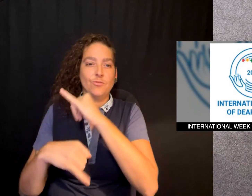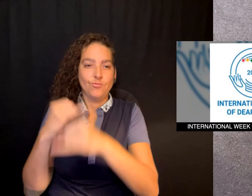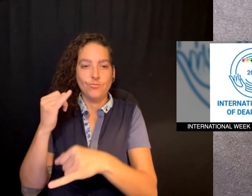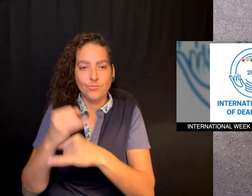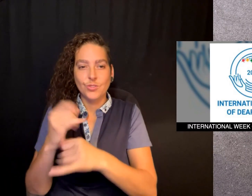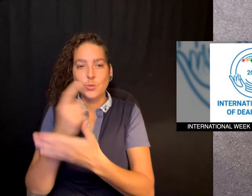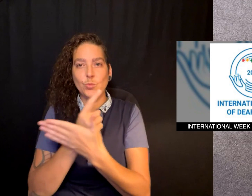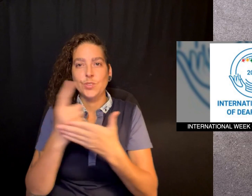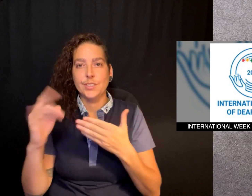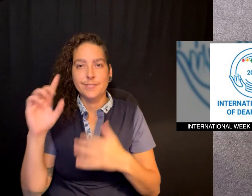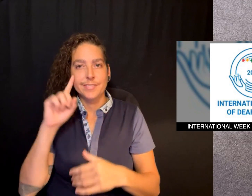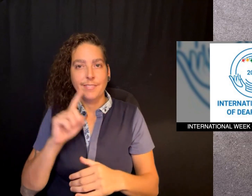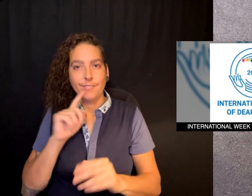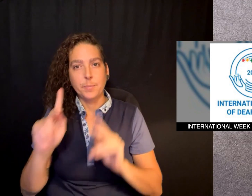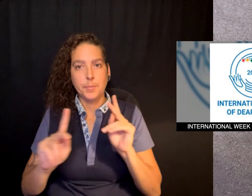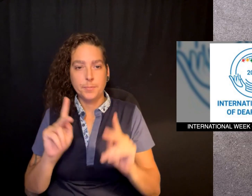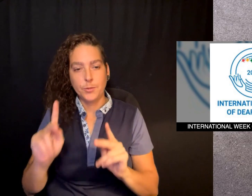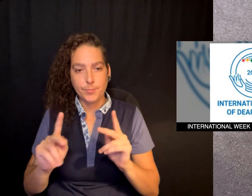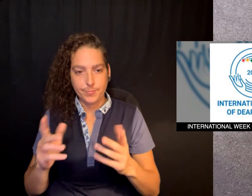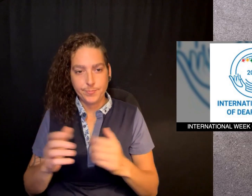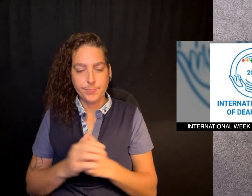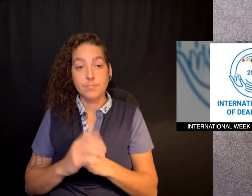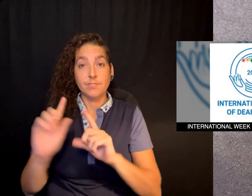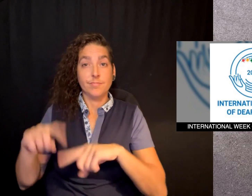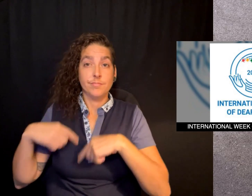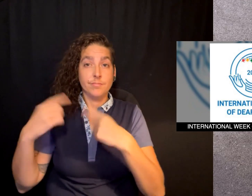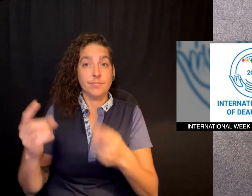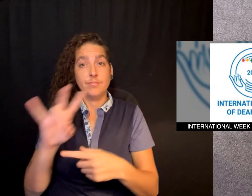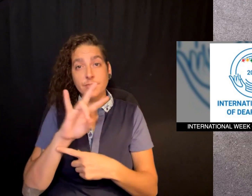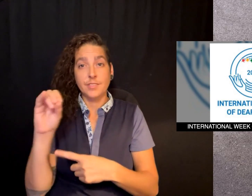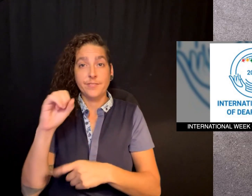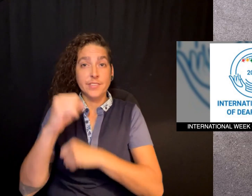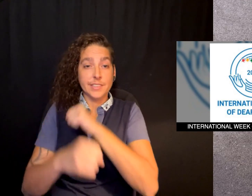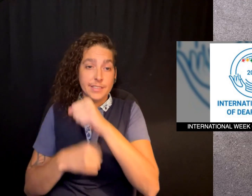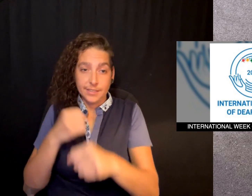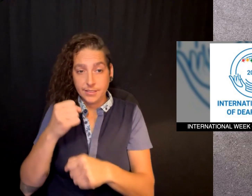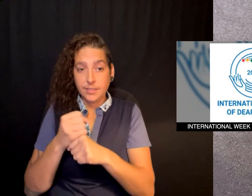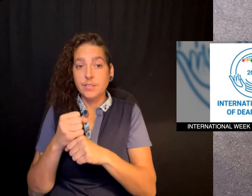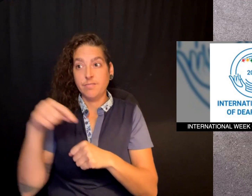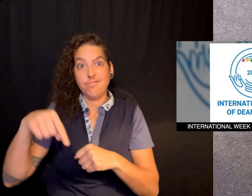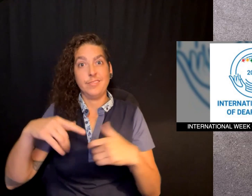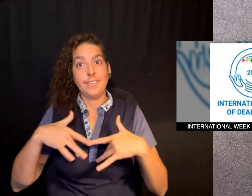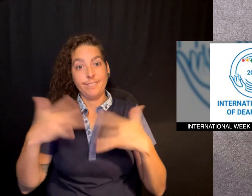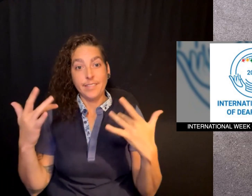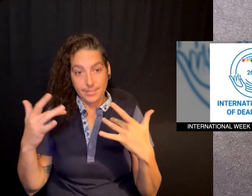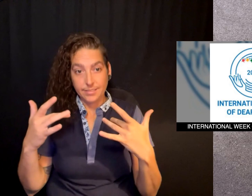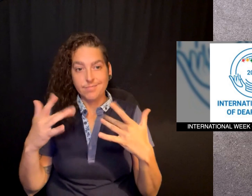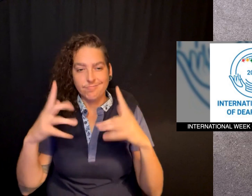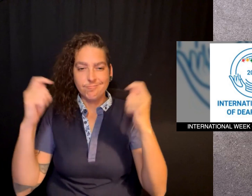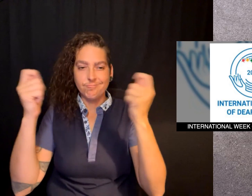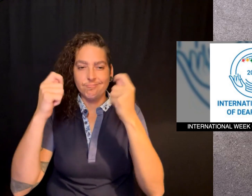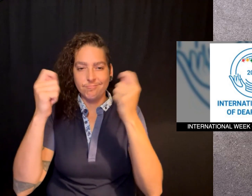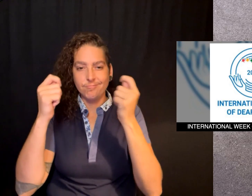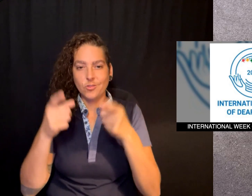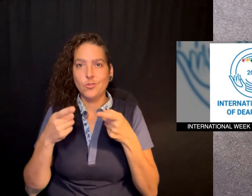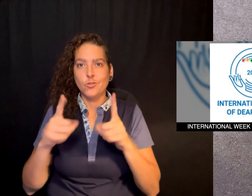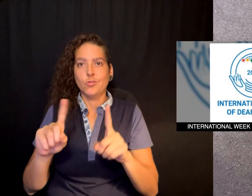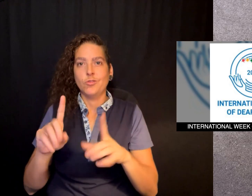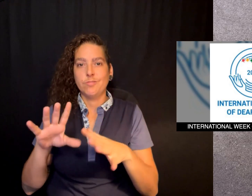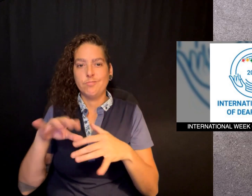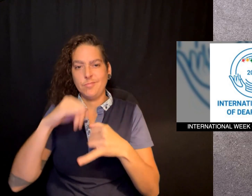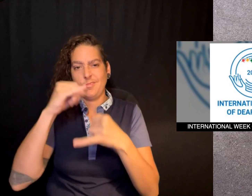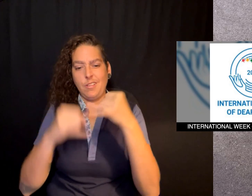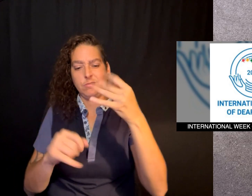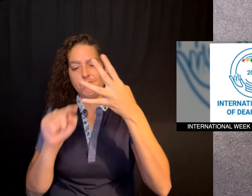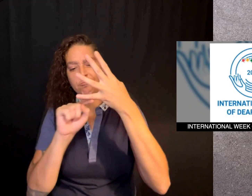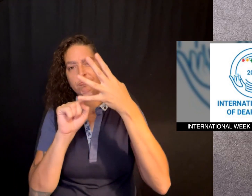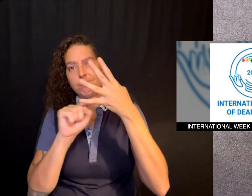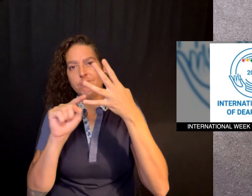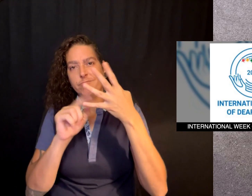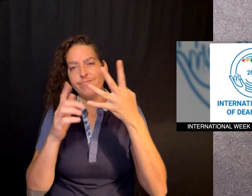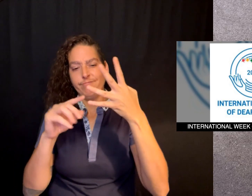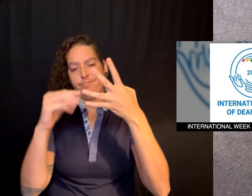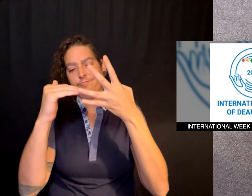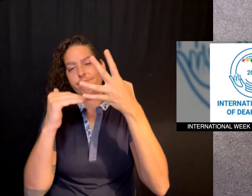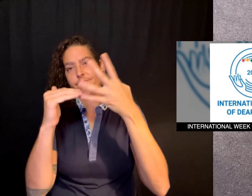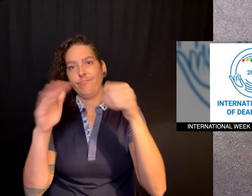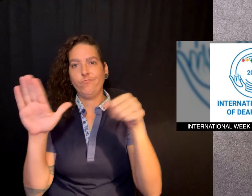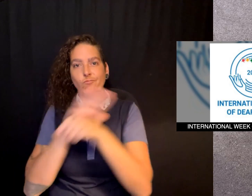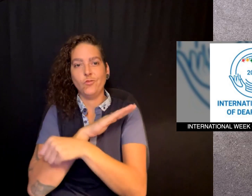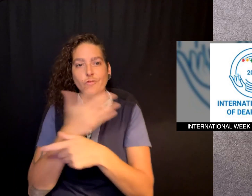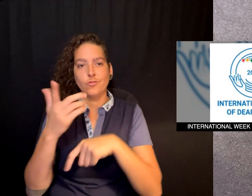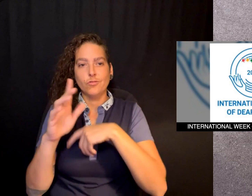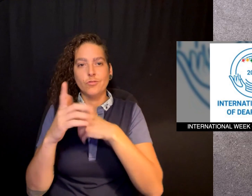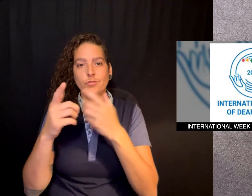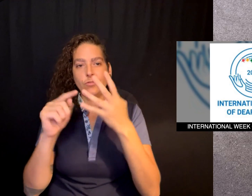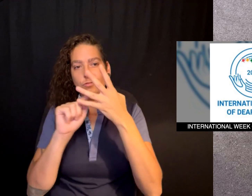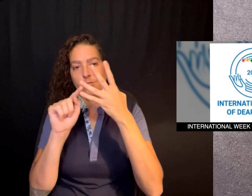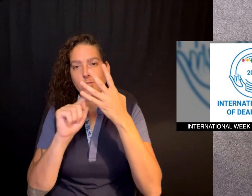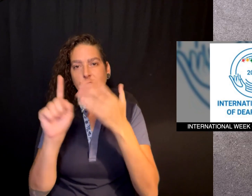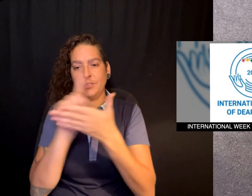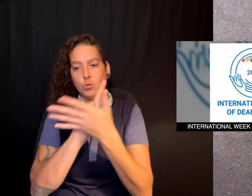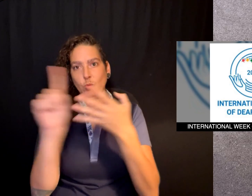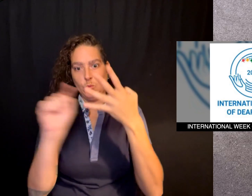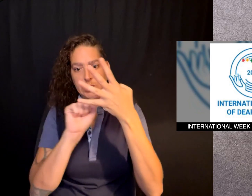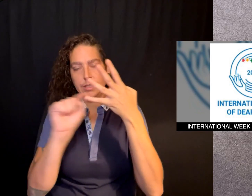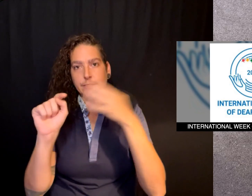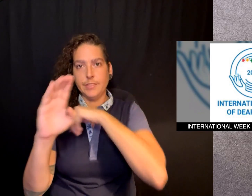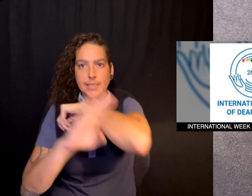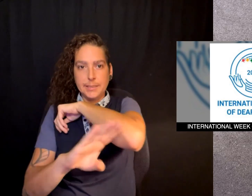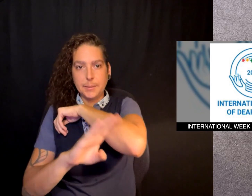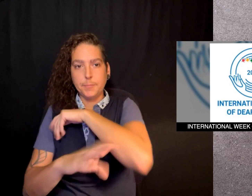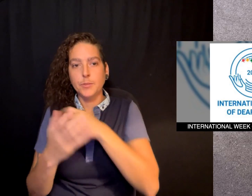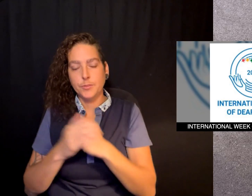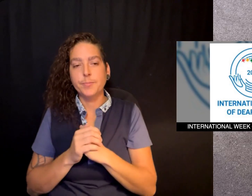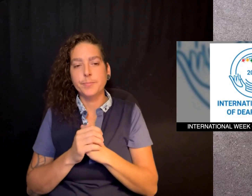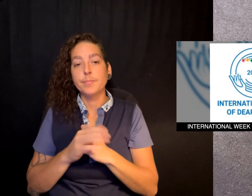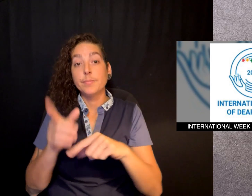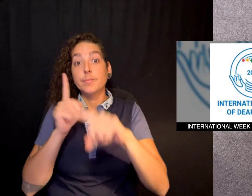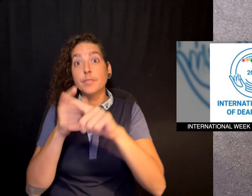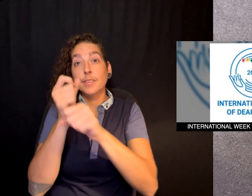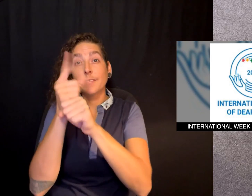people for over 70 years the event is celebrated during the last full week of September